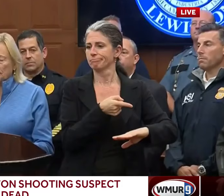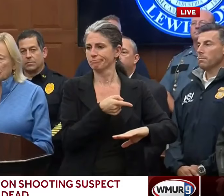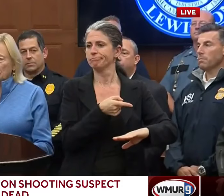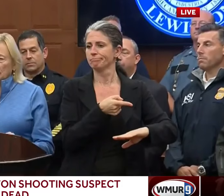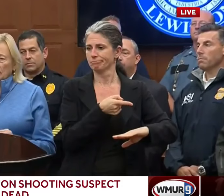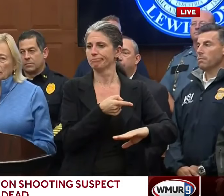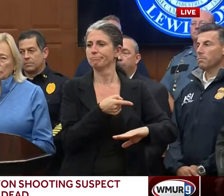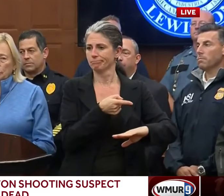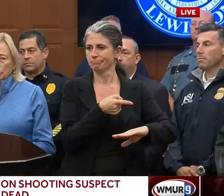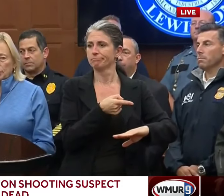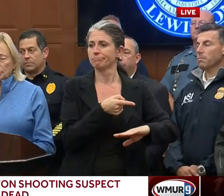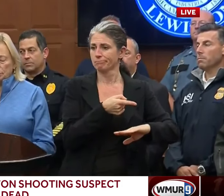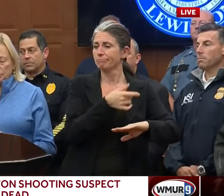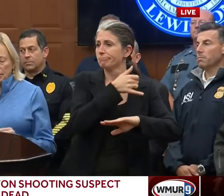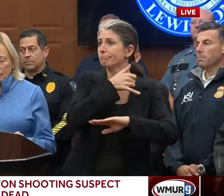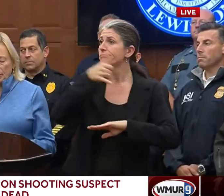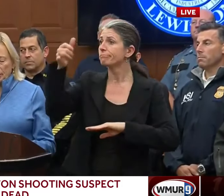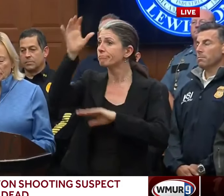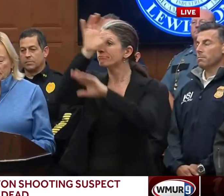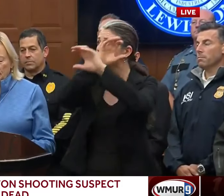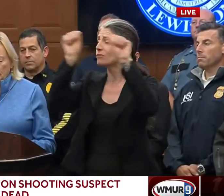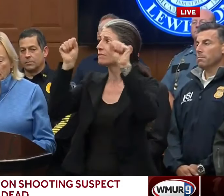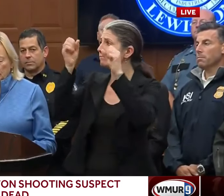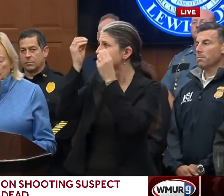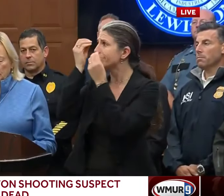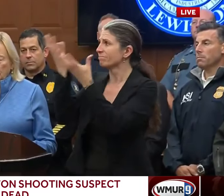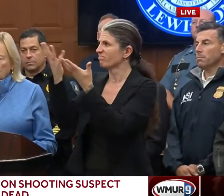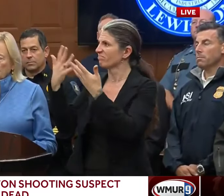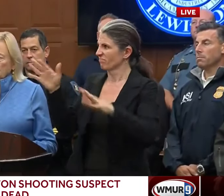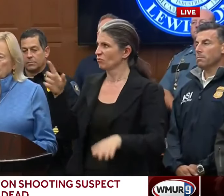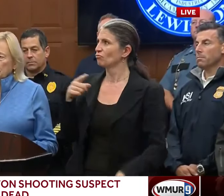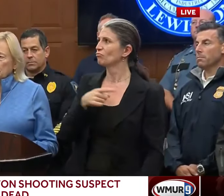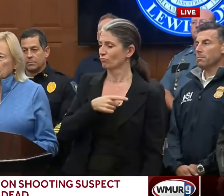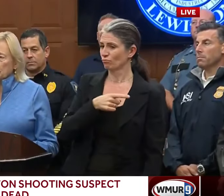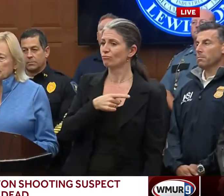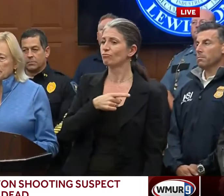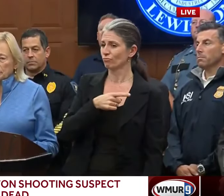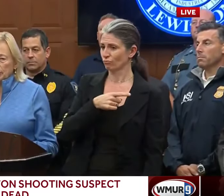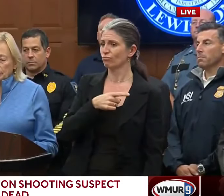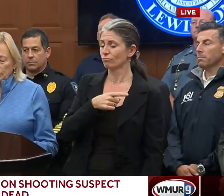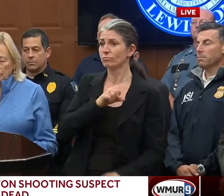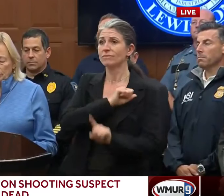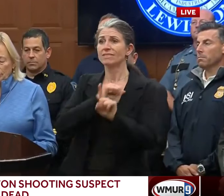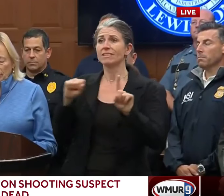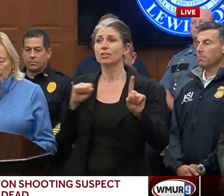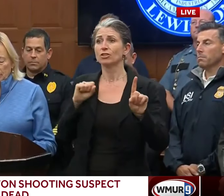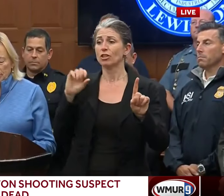HE IS DEAD. I’VE CALLED PRESIDENT BIDEN TO INFORM HIM ABOUT THIS NEWS.